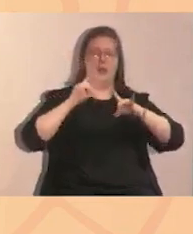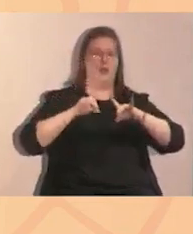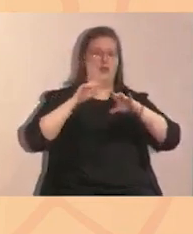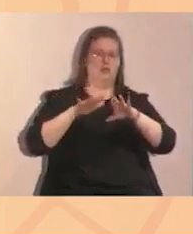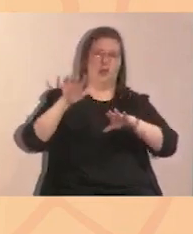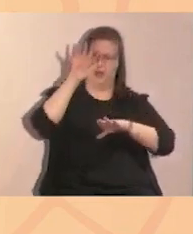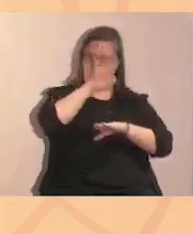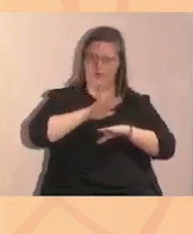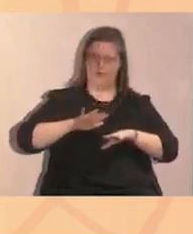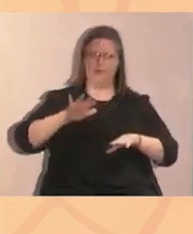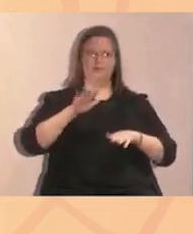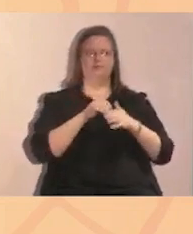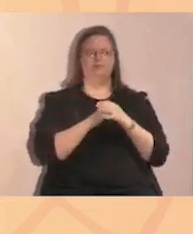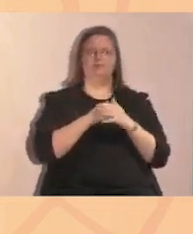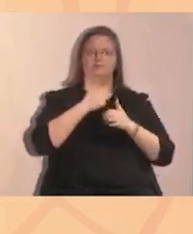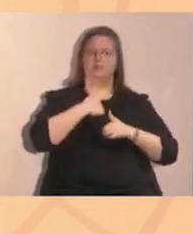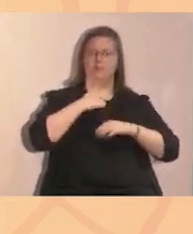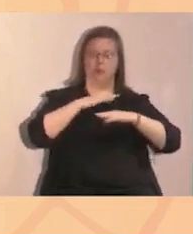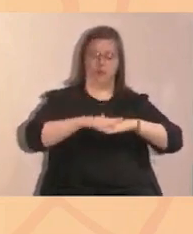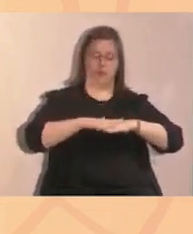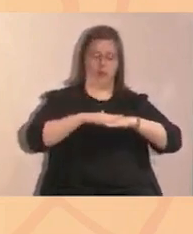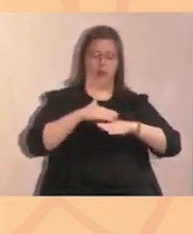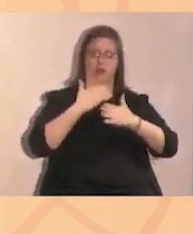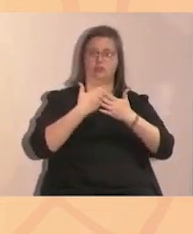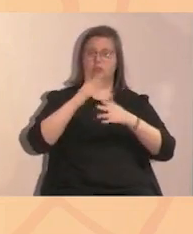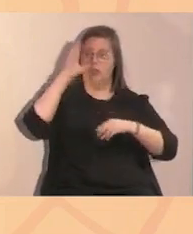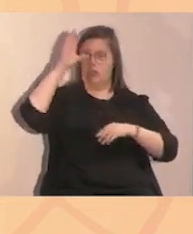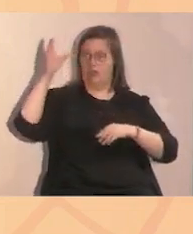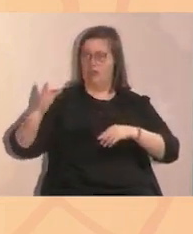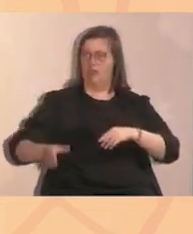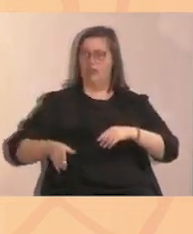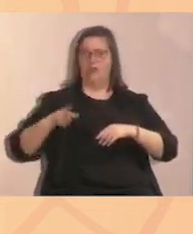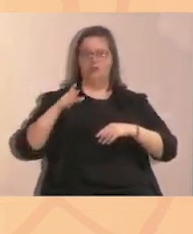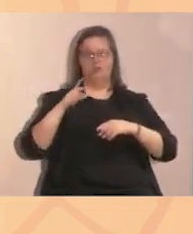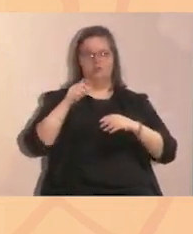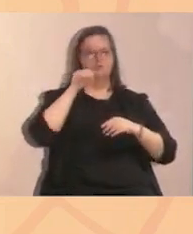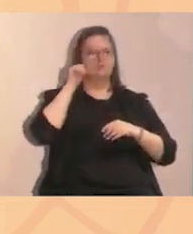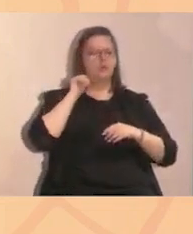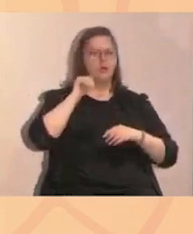So, my Country is on the coast. Nhanda Country is in Kalbarri.